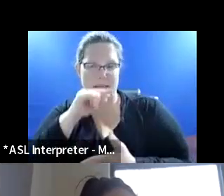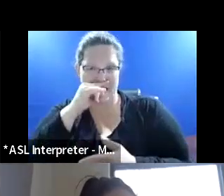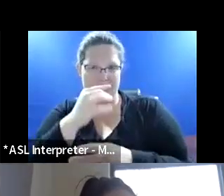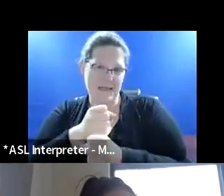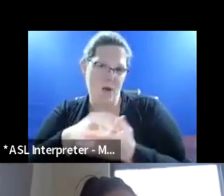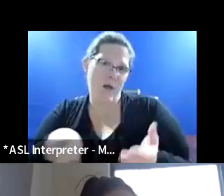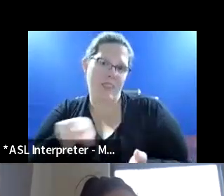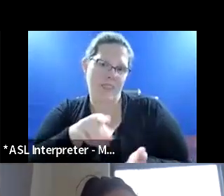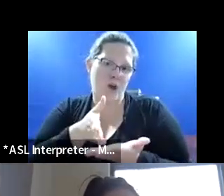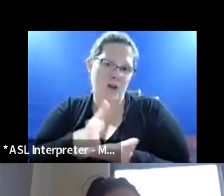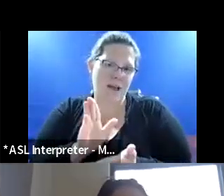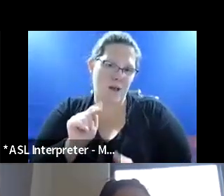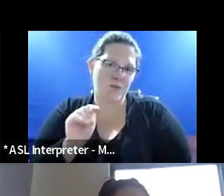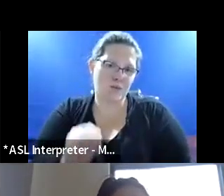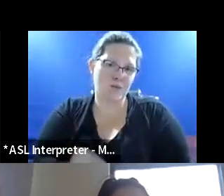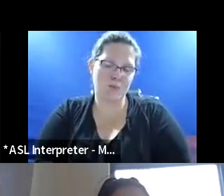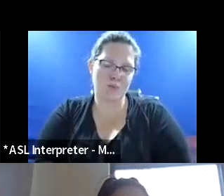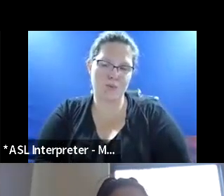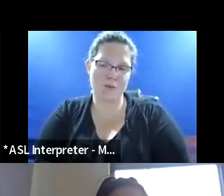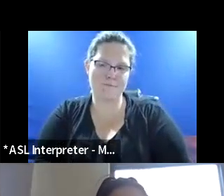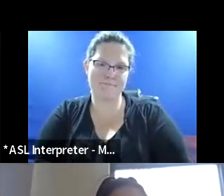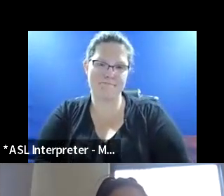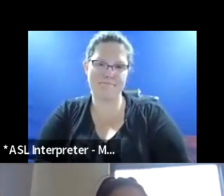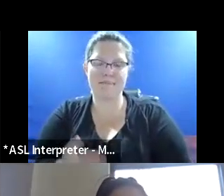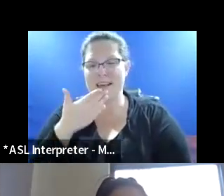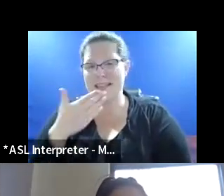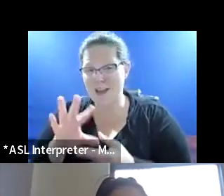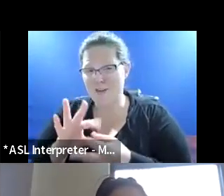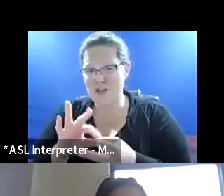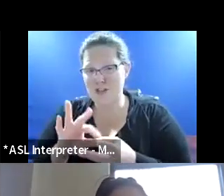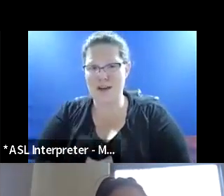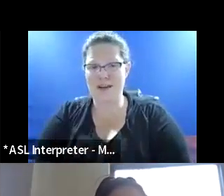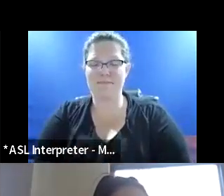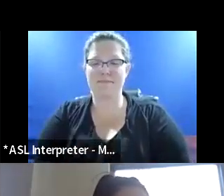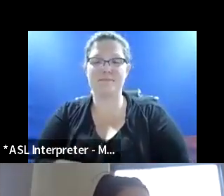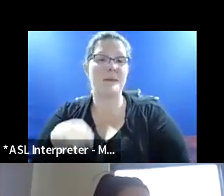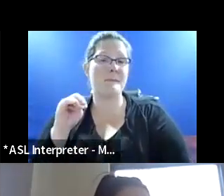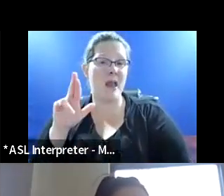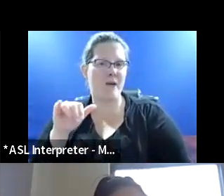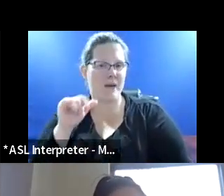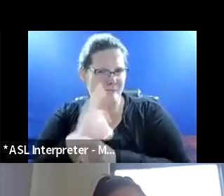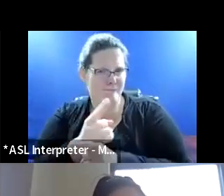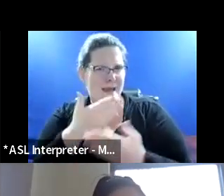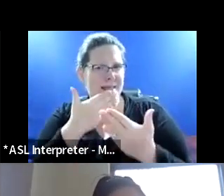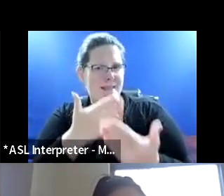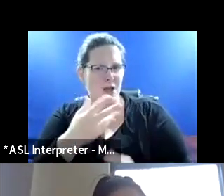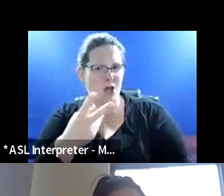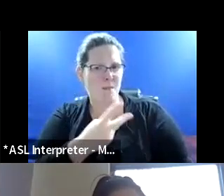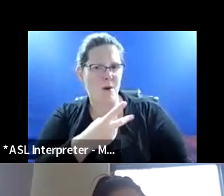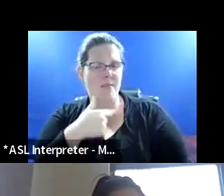AND THAT TRAUMA PIECE IS SO REAL AND WE OVERLOOK IT. WHEN WE FOCUS ON DISABILITIES WE FORGET ABOUT TRAUMA AND WHEN THE TWO OF THEM WORK TOGETHER IT CAN REALLY TAKE SOMEONE DOWN THE WRONG PATH BUT HAVING SOMEONE, ANOTHER PARENT JUST LIKE THEM, BE AT THEIR SIDE CAN BE SO HEALING. SO EMPOWERING AND AT THE END OF THE DAY THE YOUTH GET WHAT THEY ARE ENTITLED TO. YES. ABSOLUTELY. THANK YOU FOR SHARING.